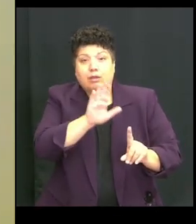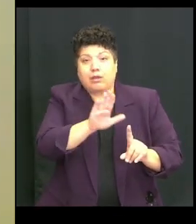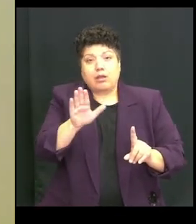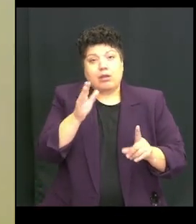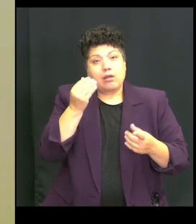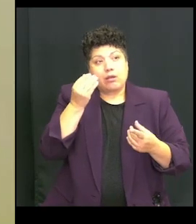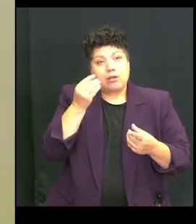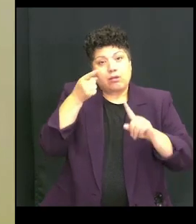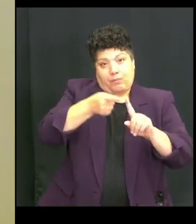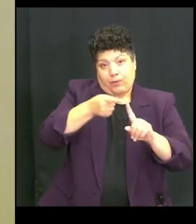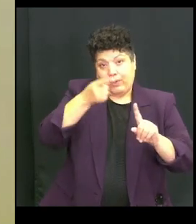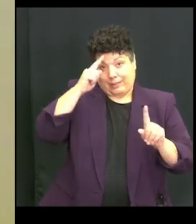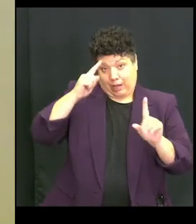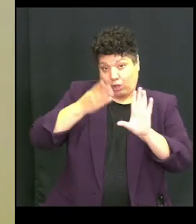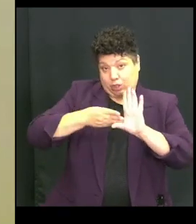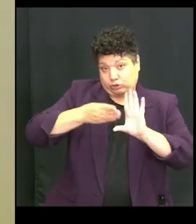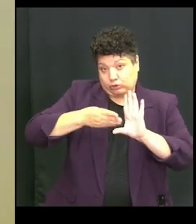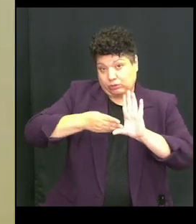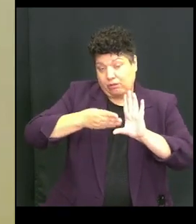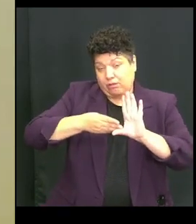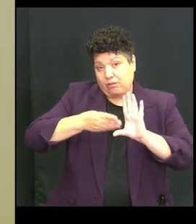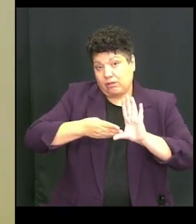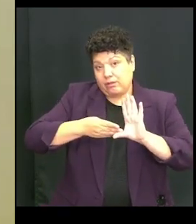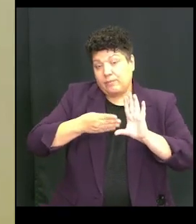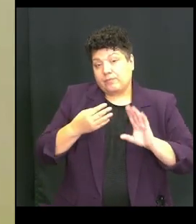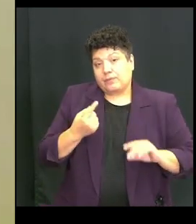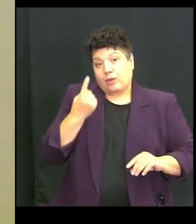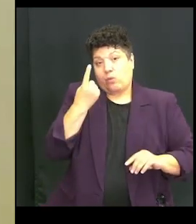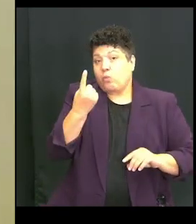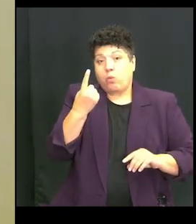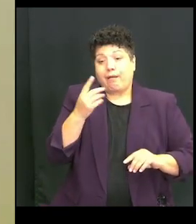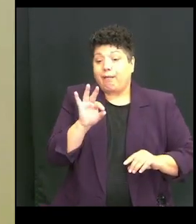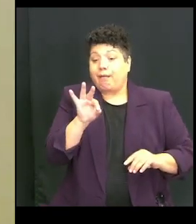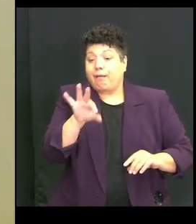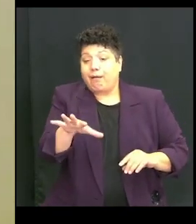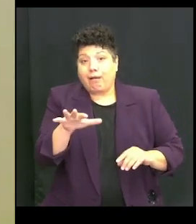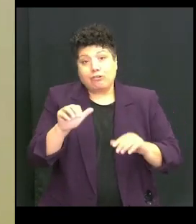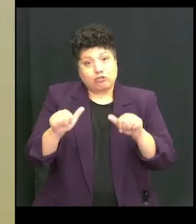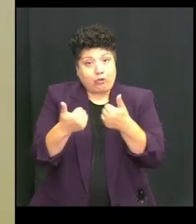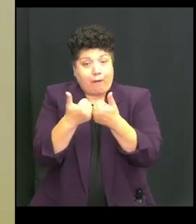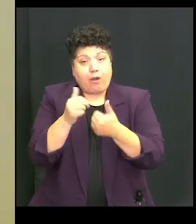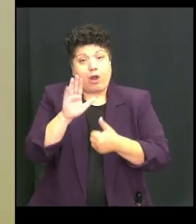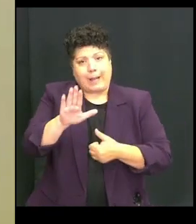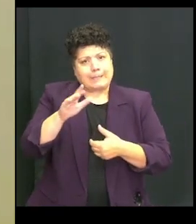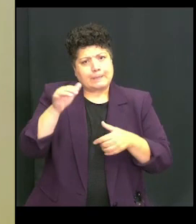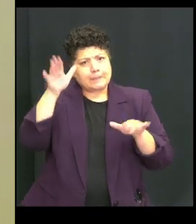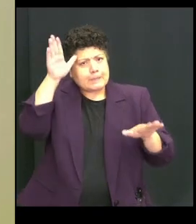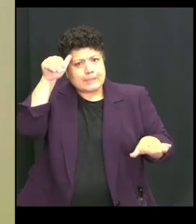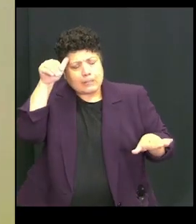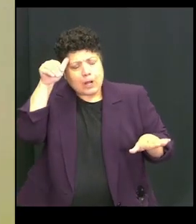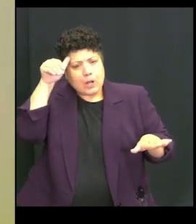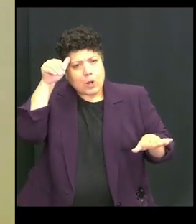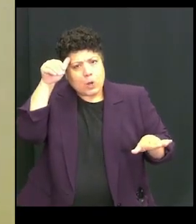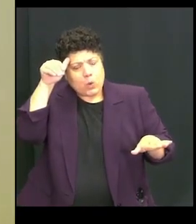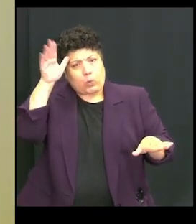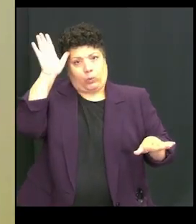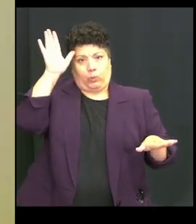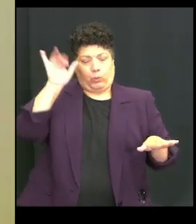which is that one of the things that challenges people to change their minds and to see the perspective of the other side,